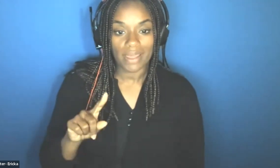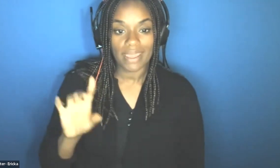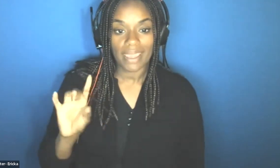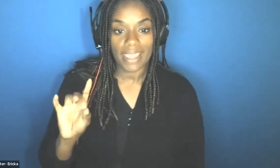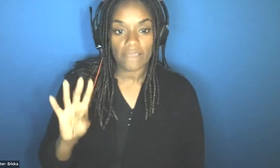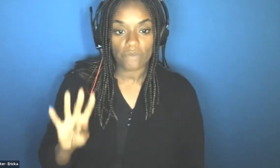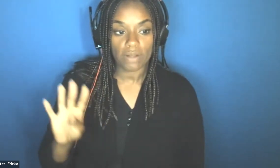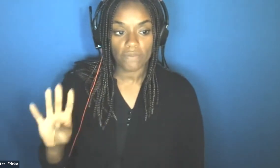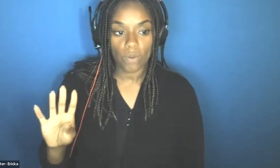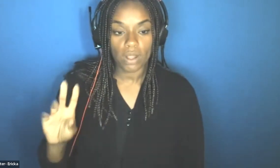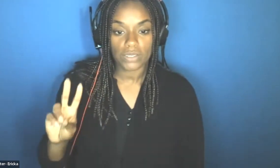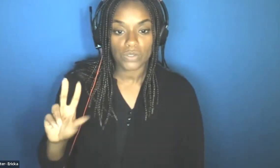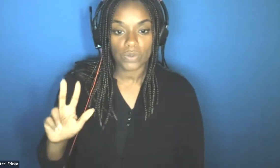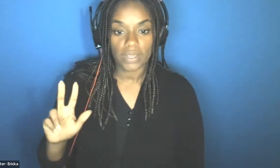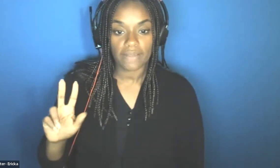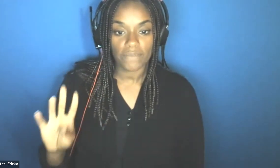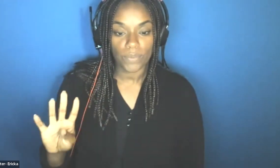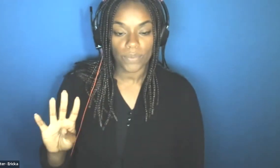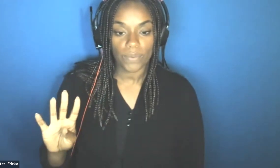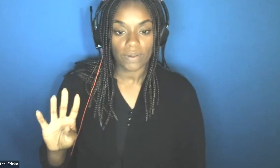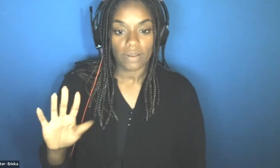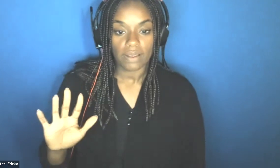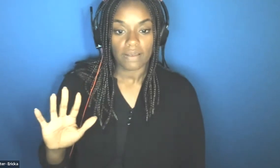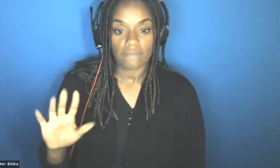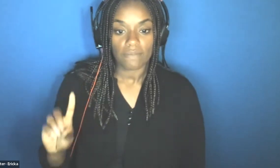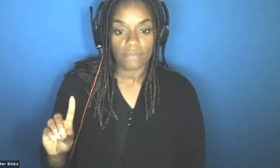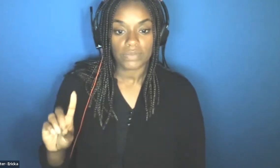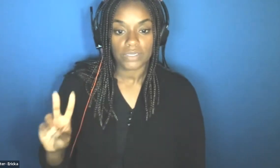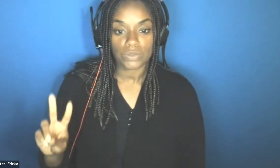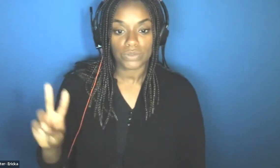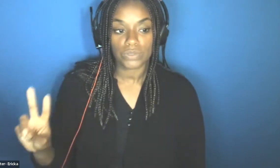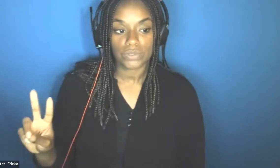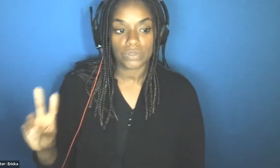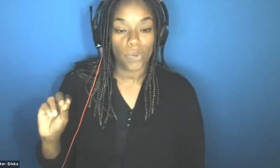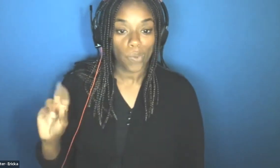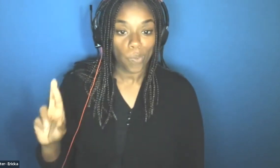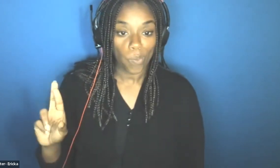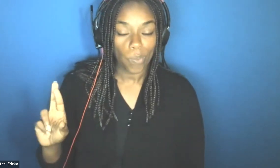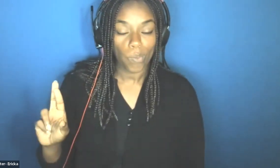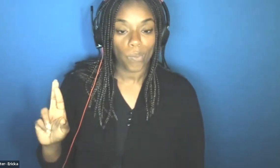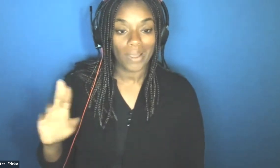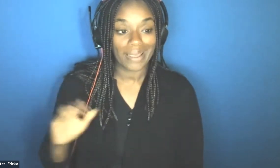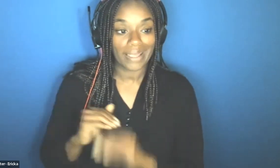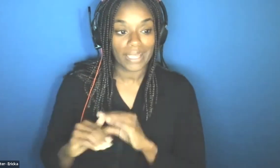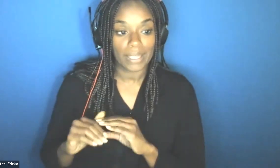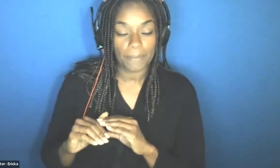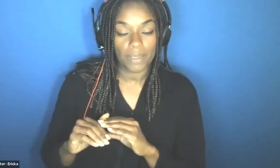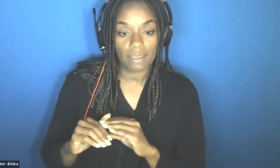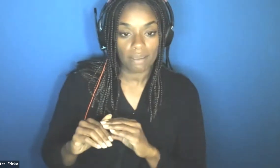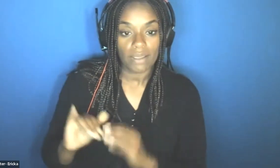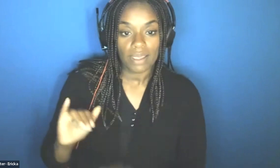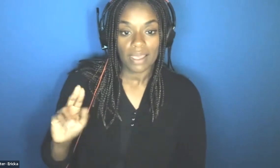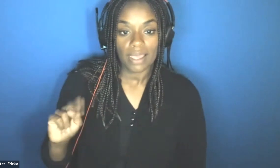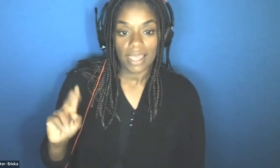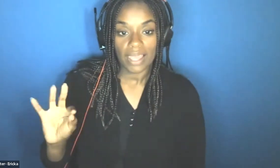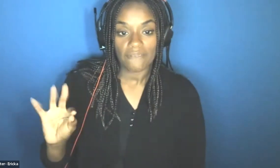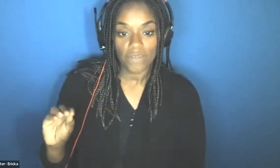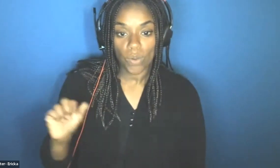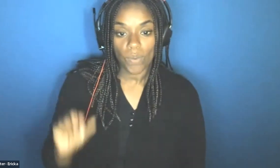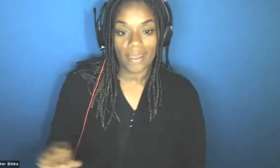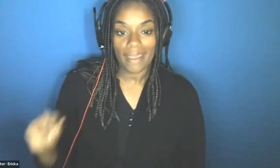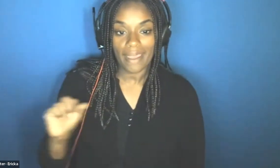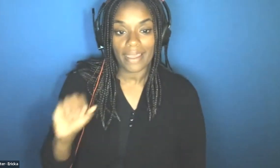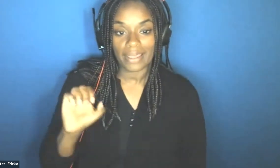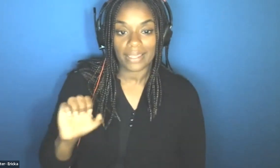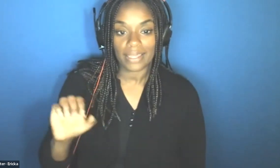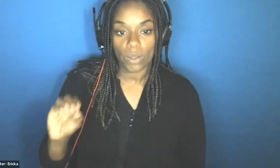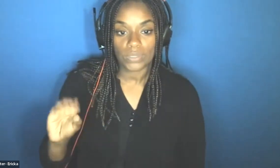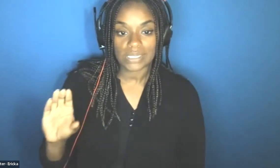It's 1-800-669-4000 or TTY is 1-800-669-6820.